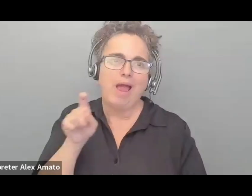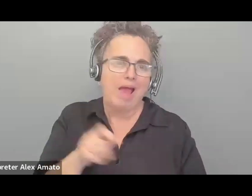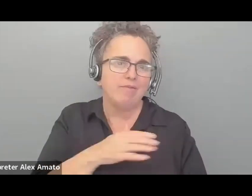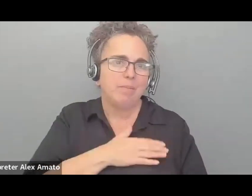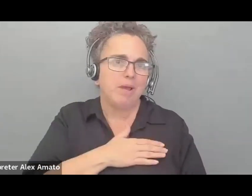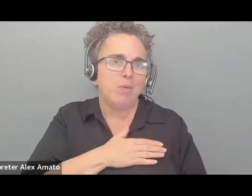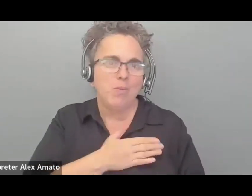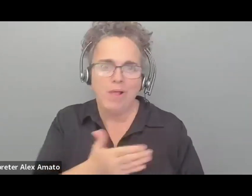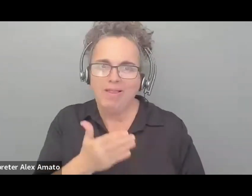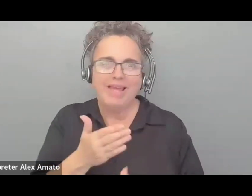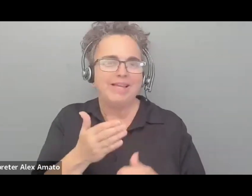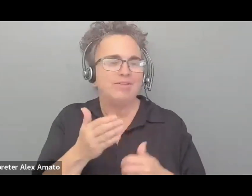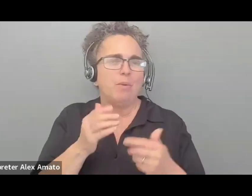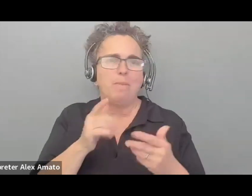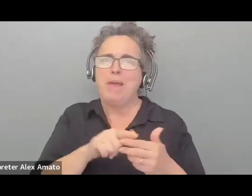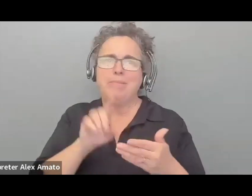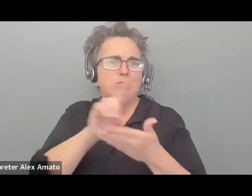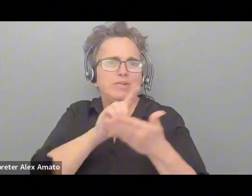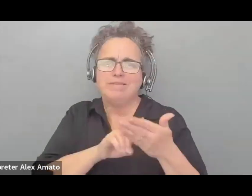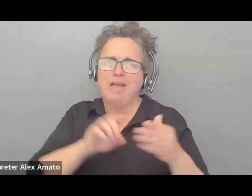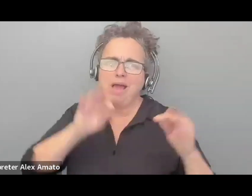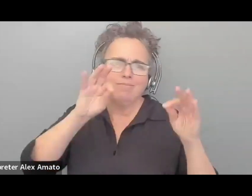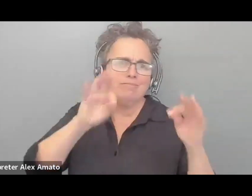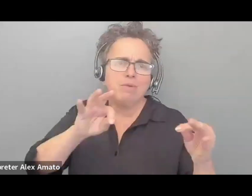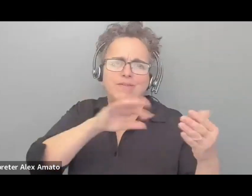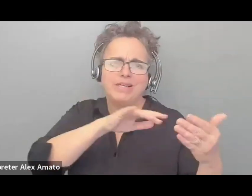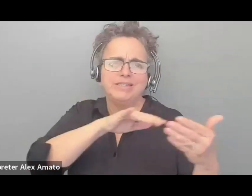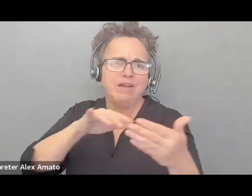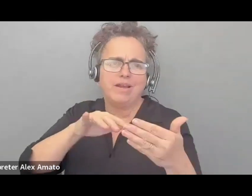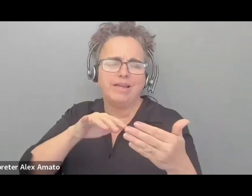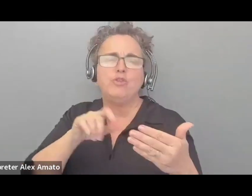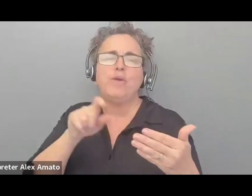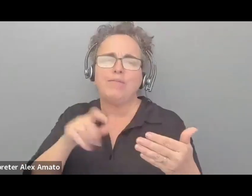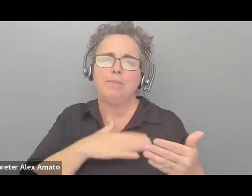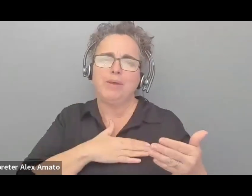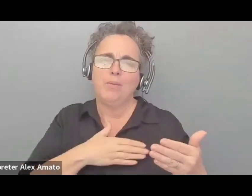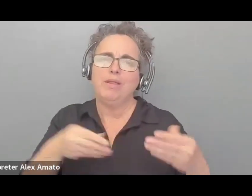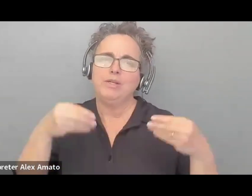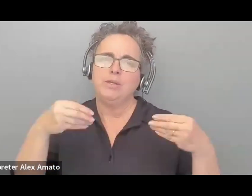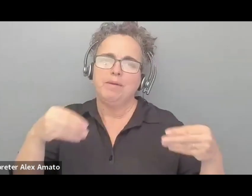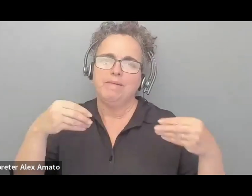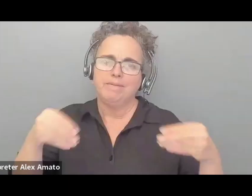that you've created and recognize that yes to pivot from it will lead to some trade-offs,